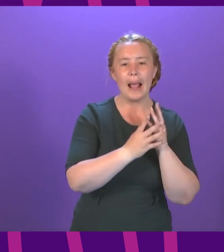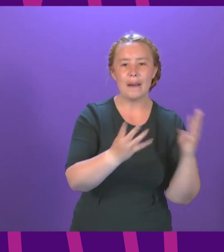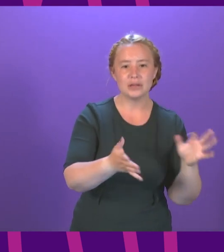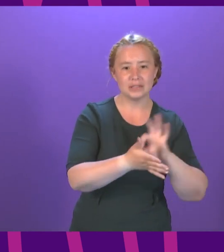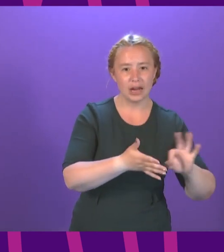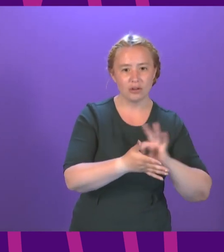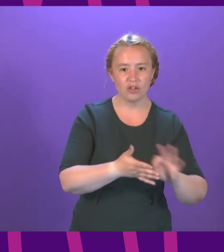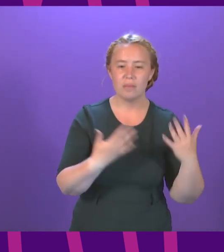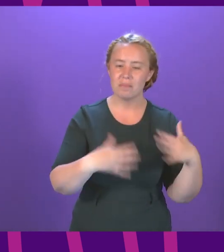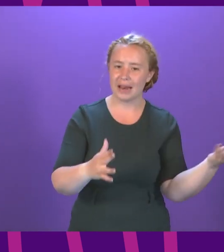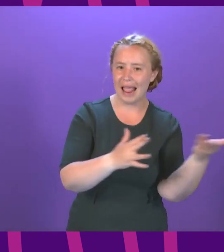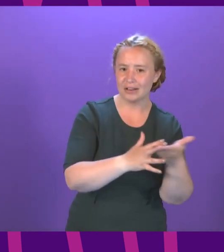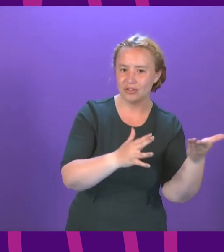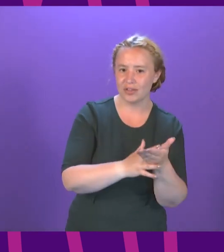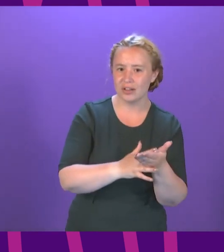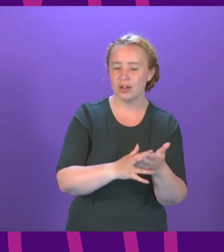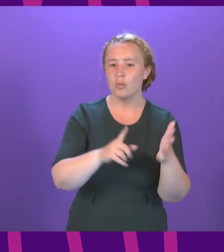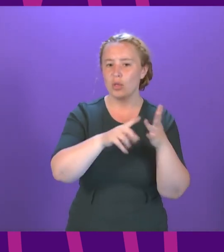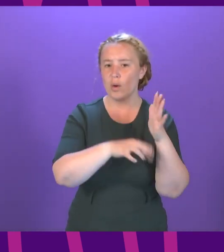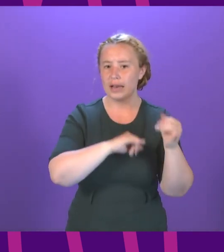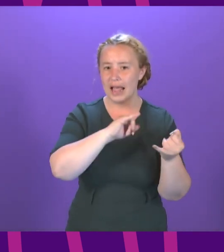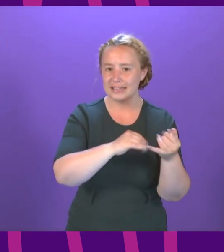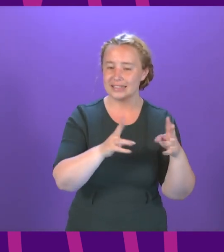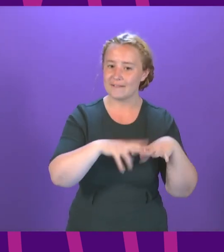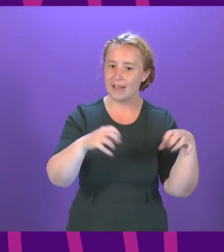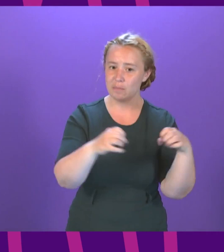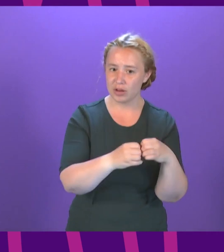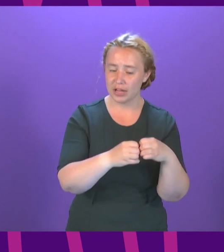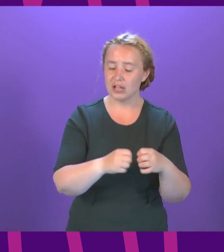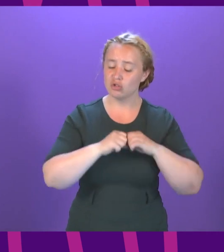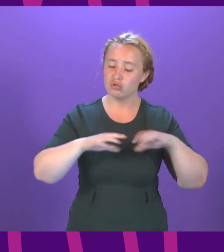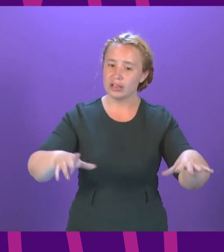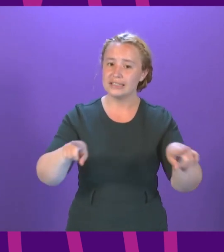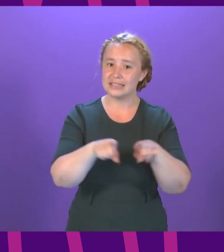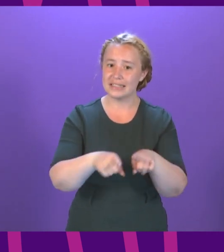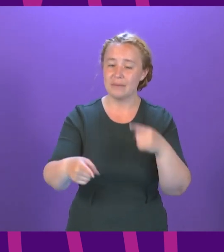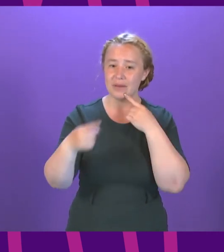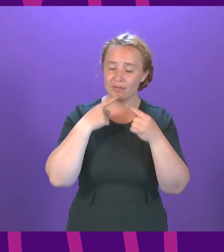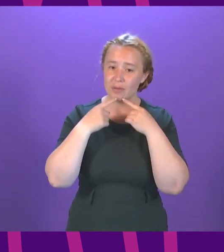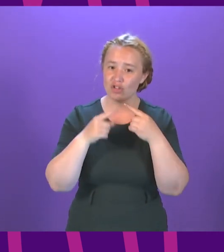NRS in February to delay the release of the same data until after the election. That meant that